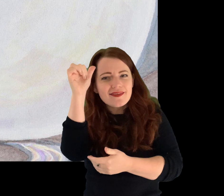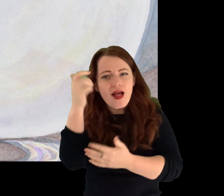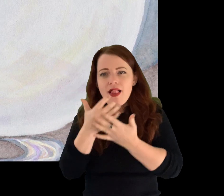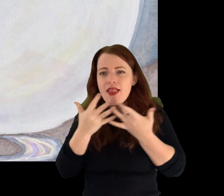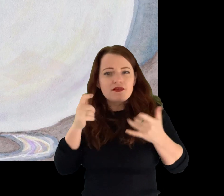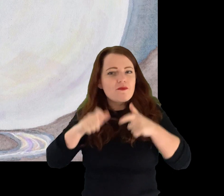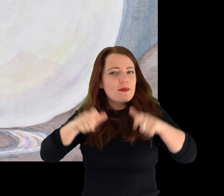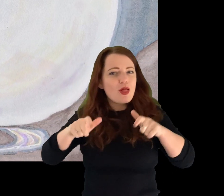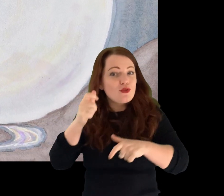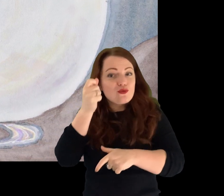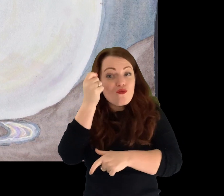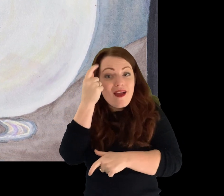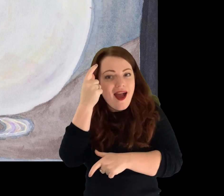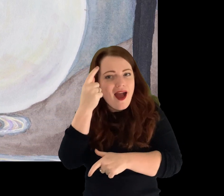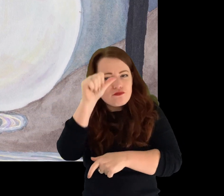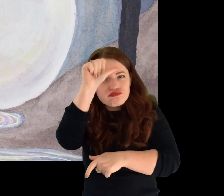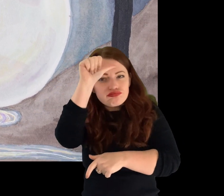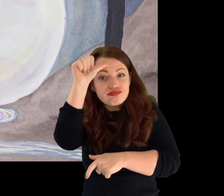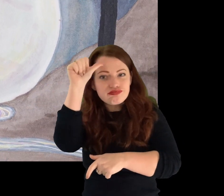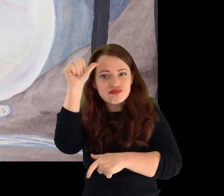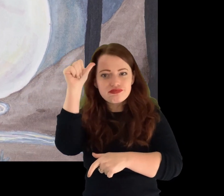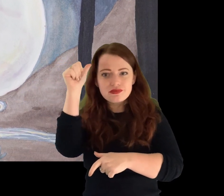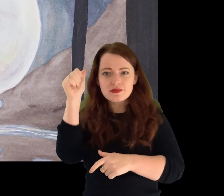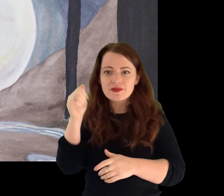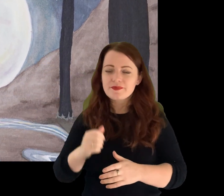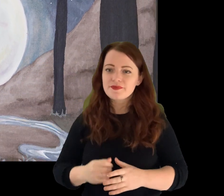than many-folk know.